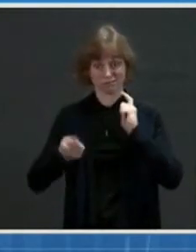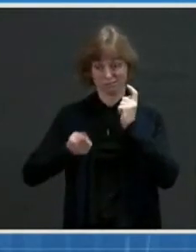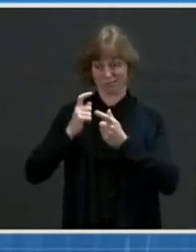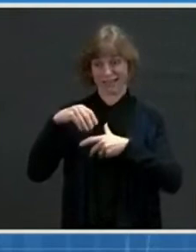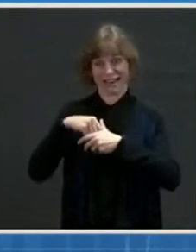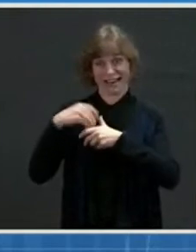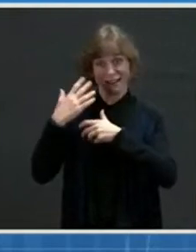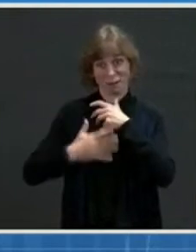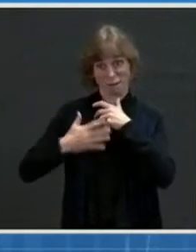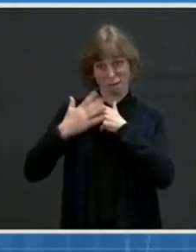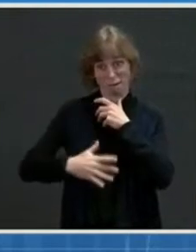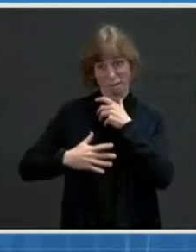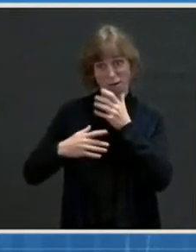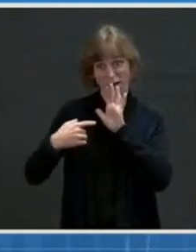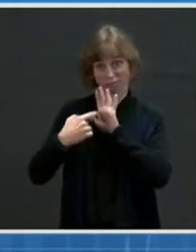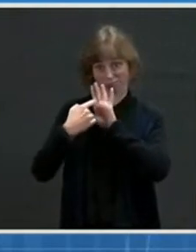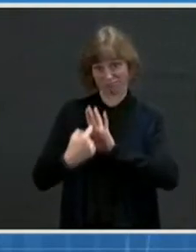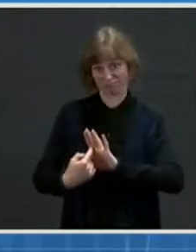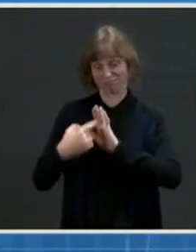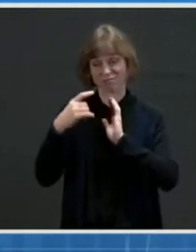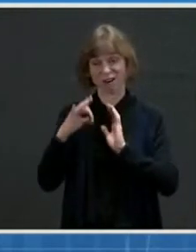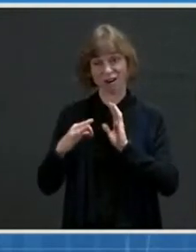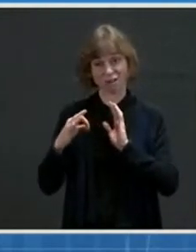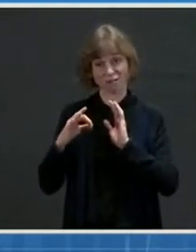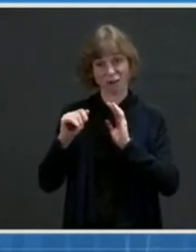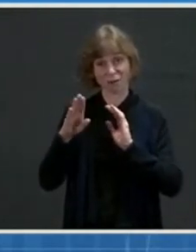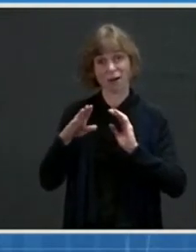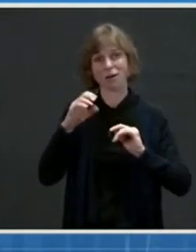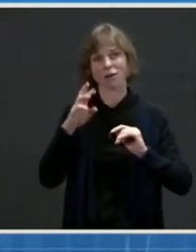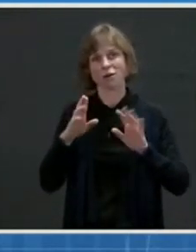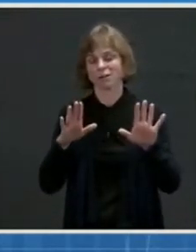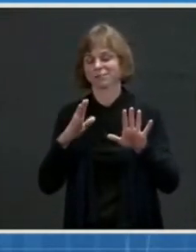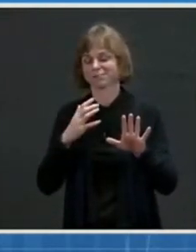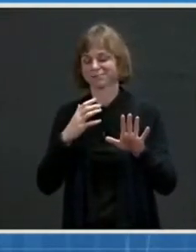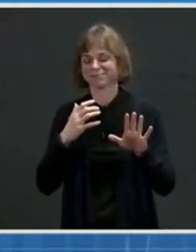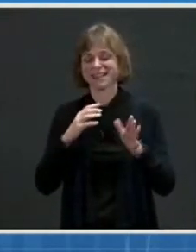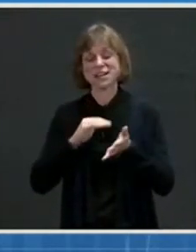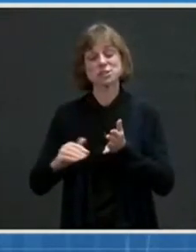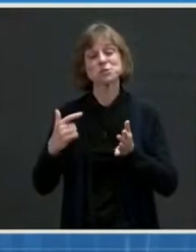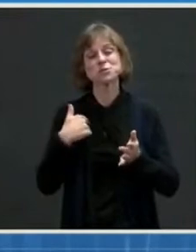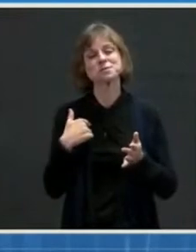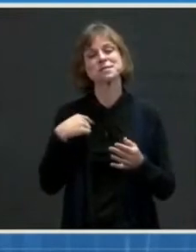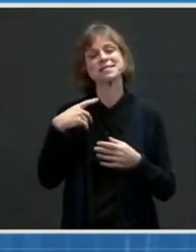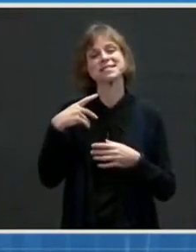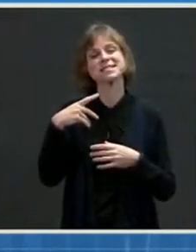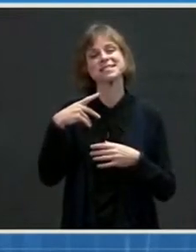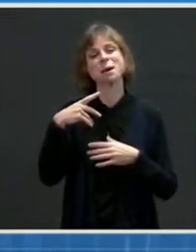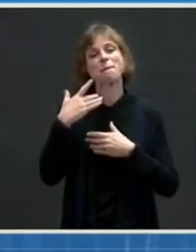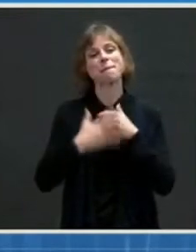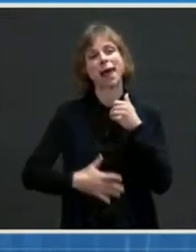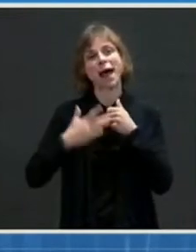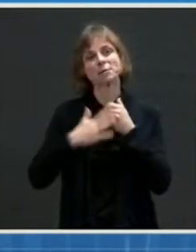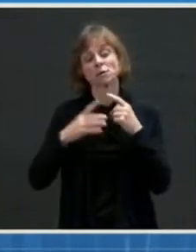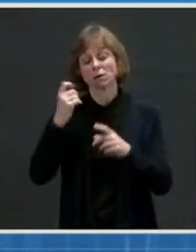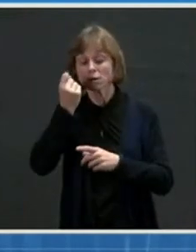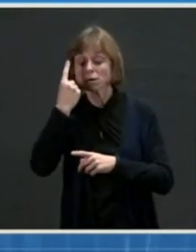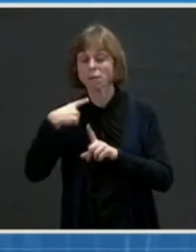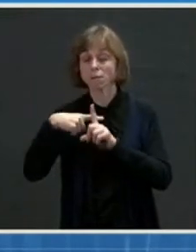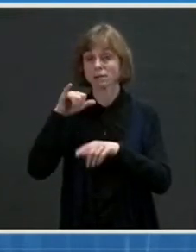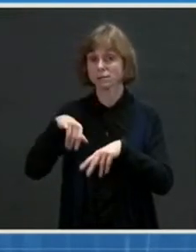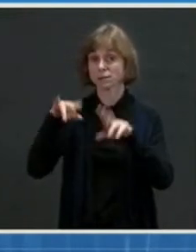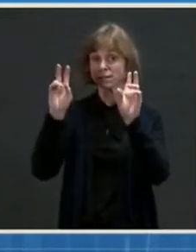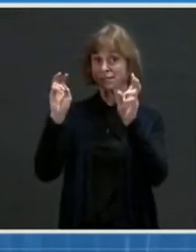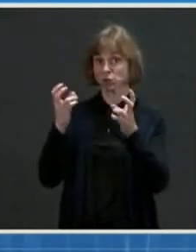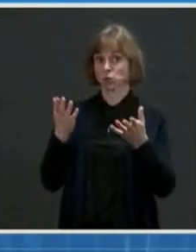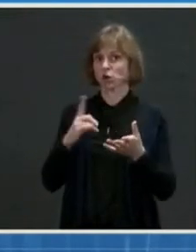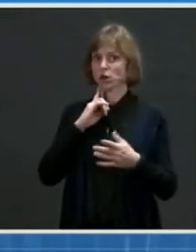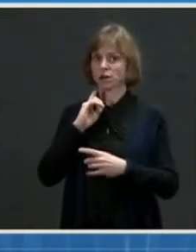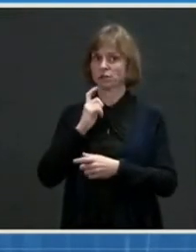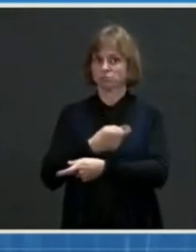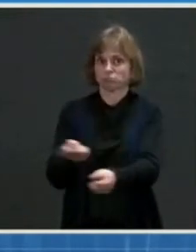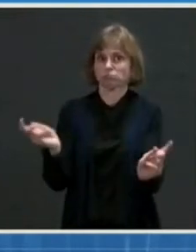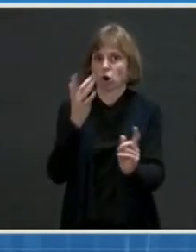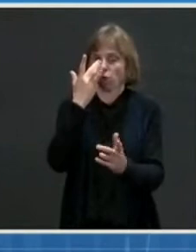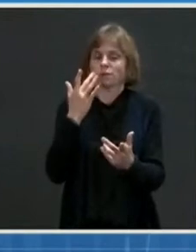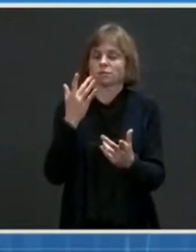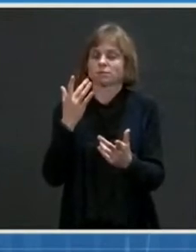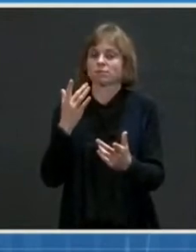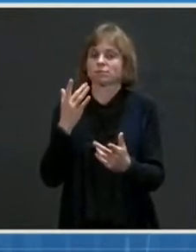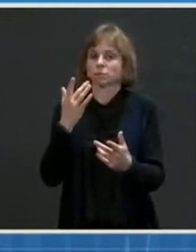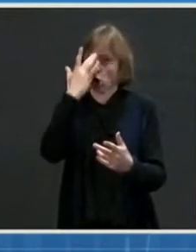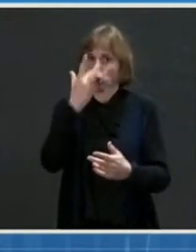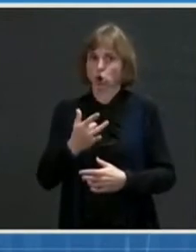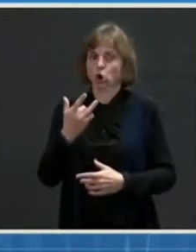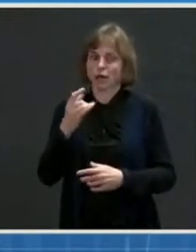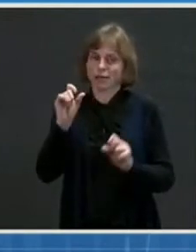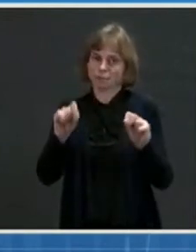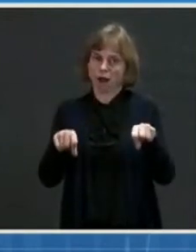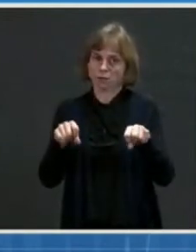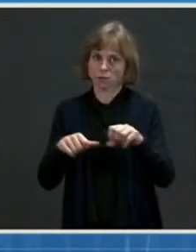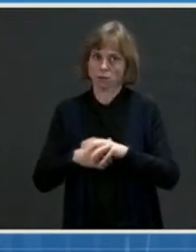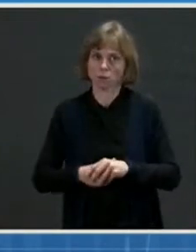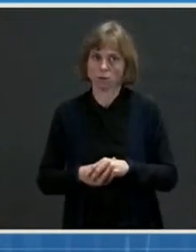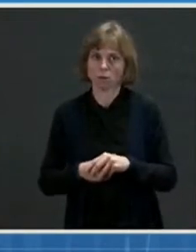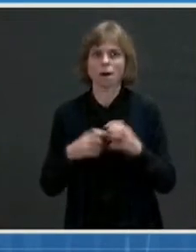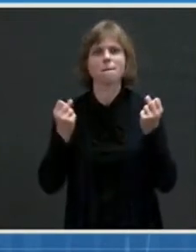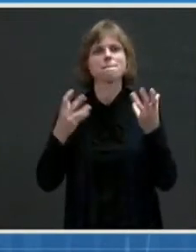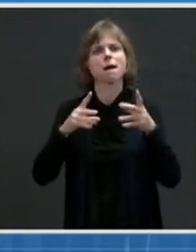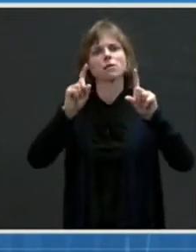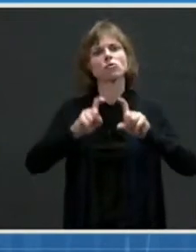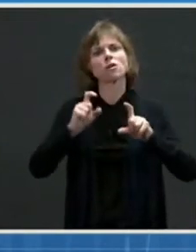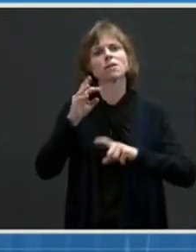AGAIN, BECAUSE OF THE VARY